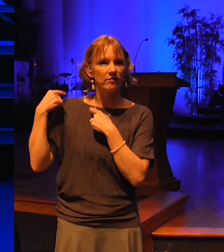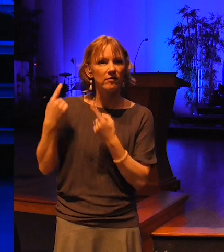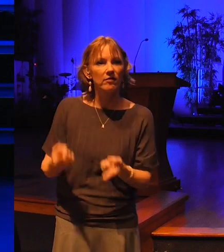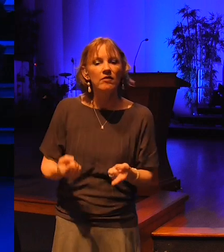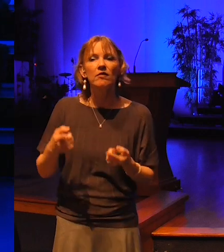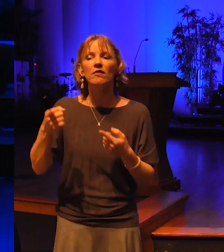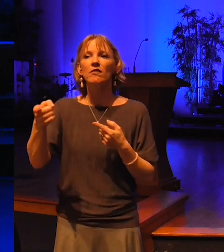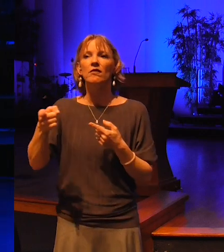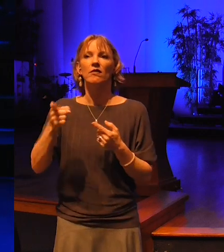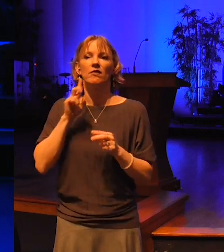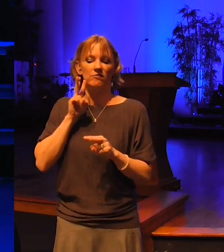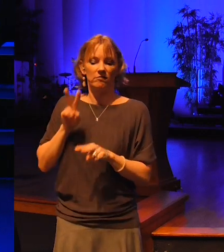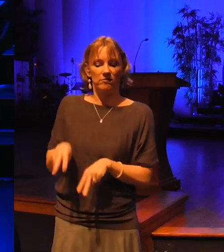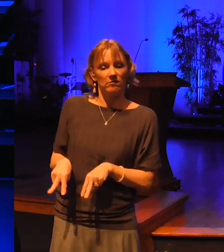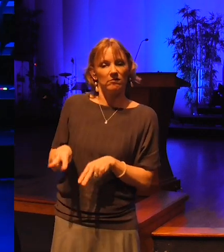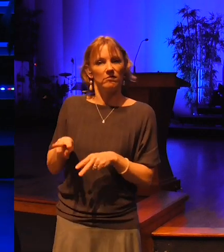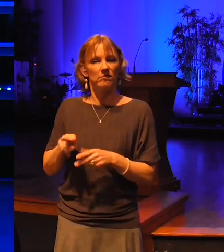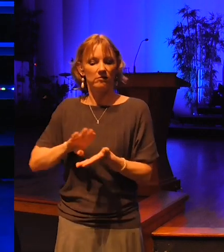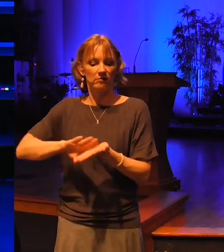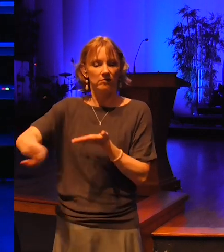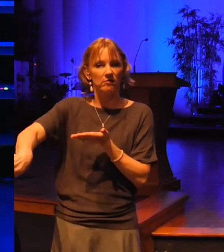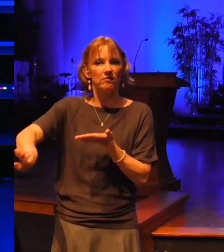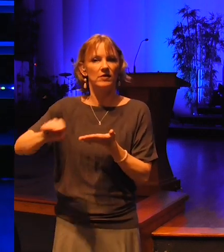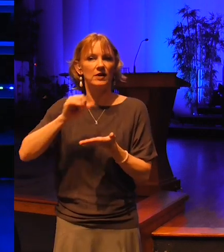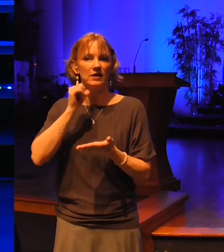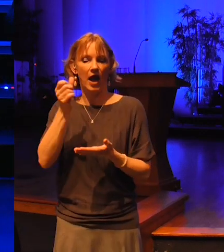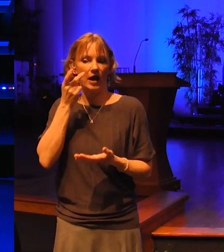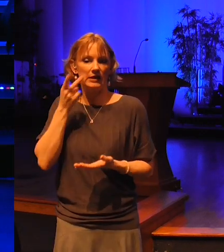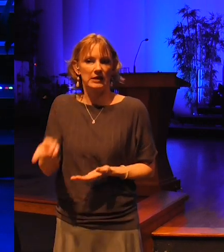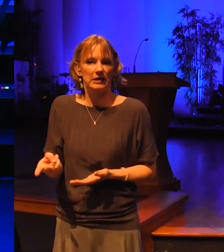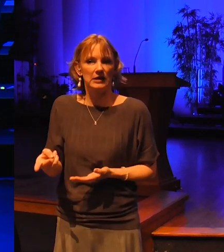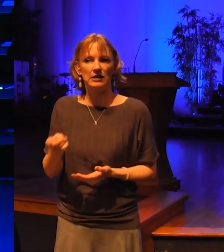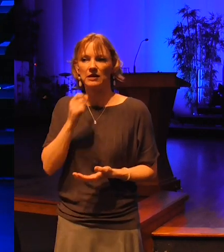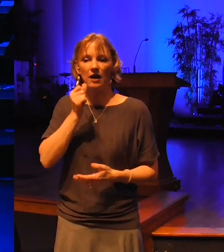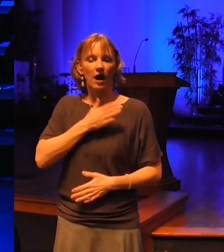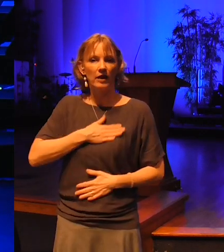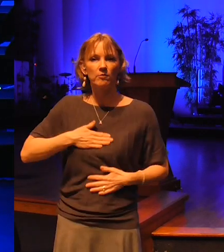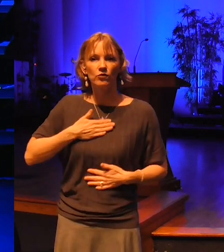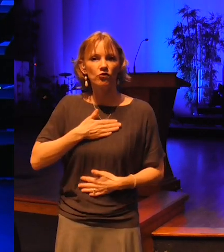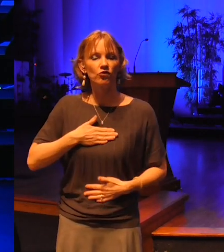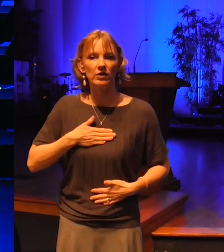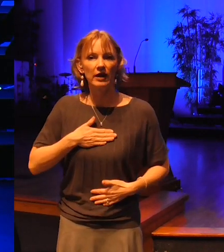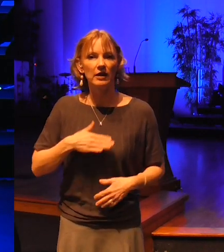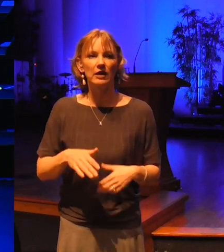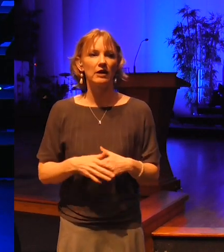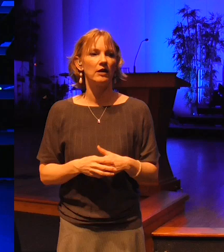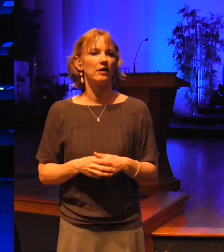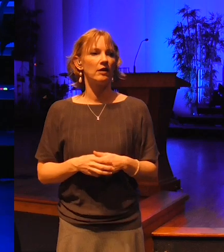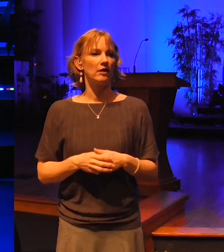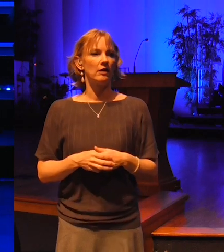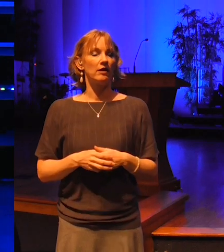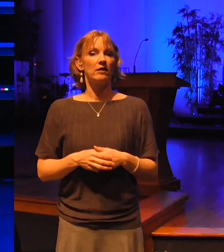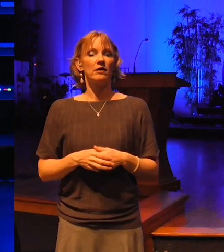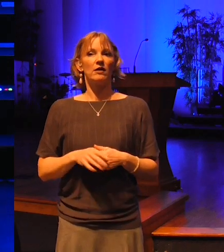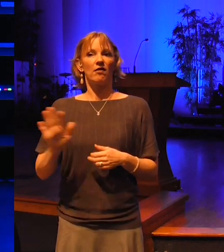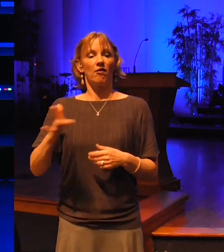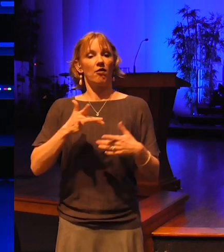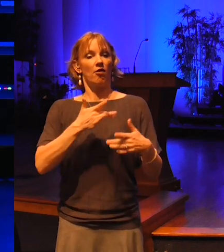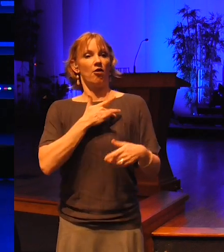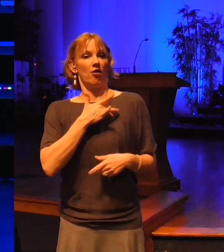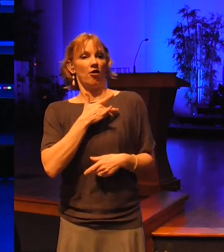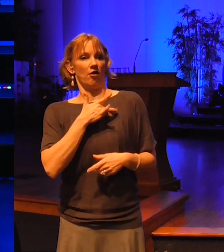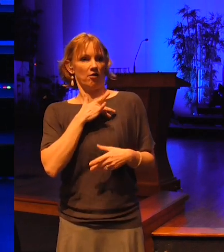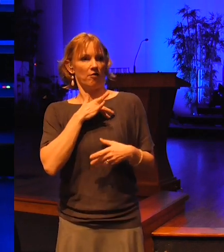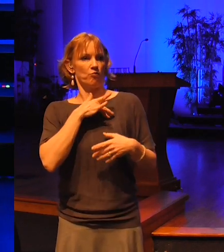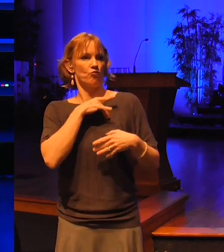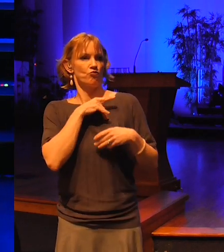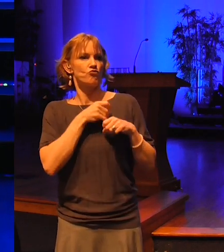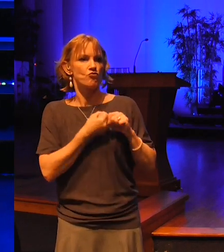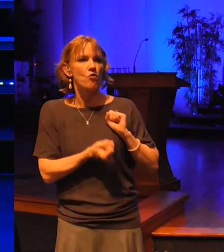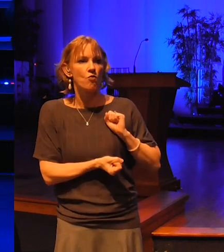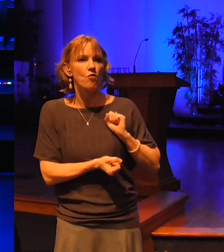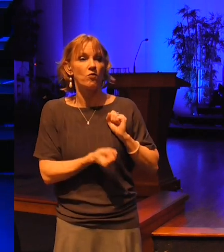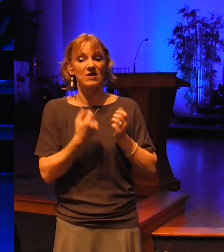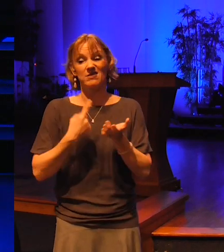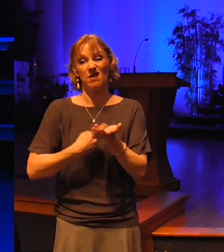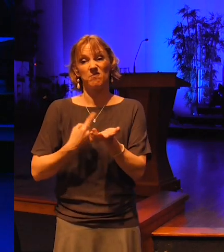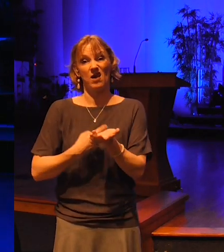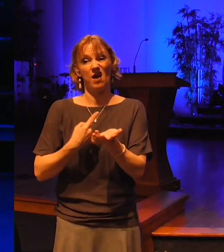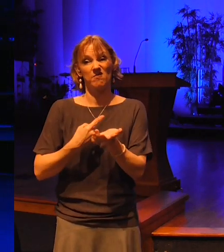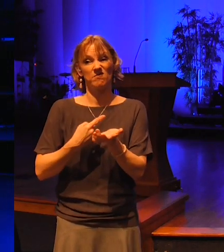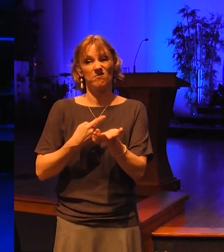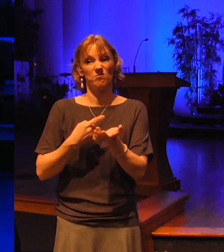and at times unseen unappreciated they've had their hearts broken sometimes by the same persons